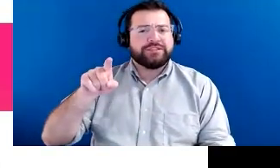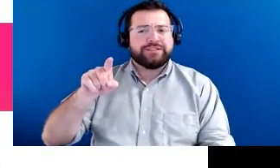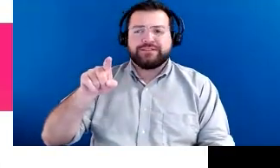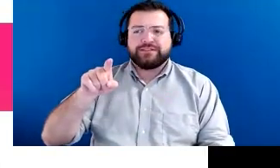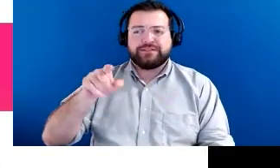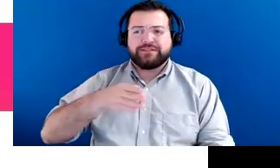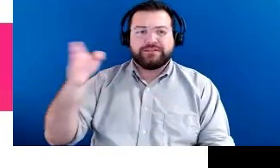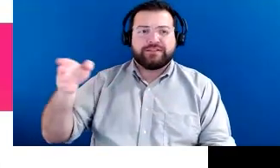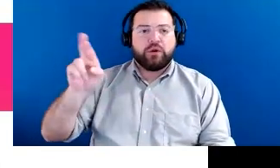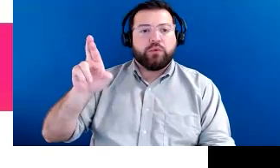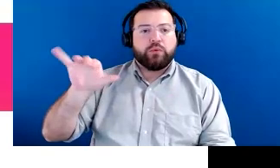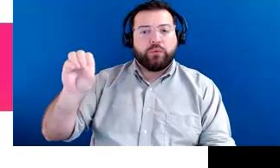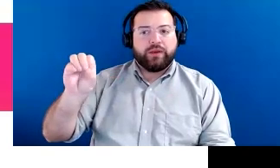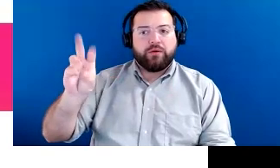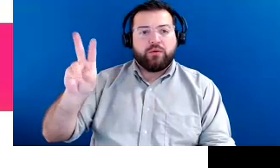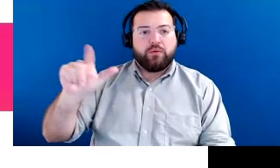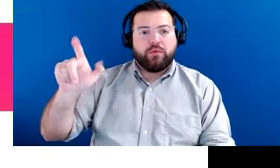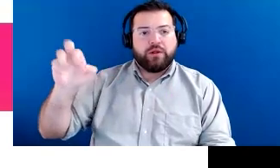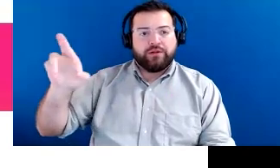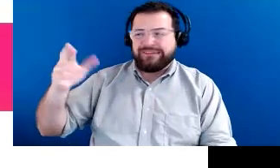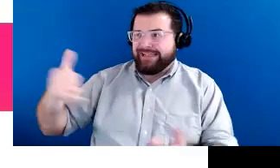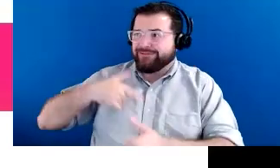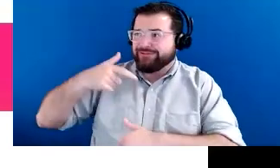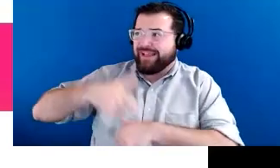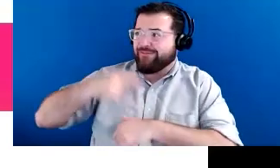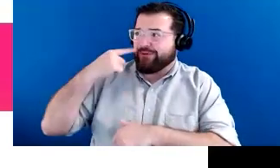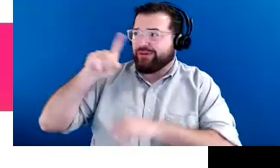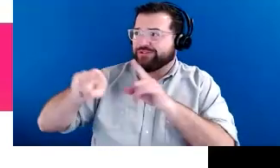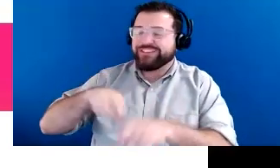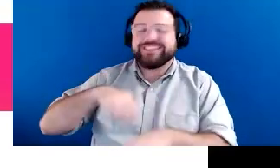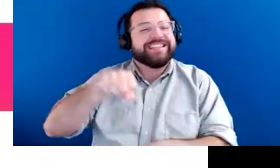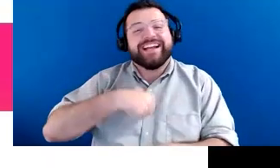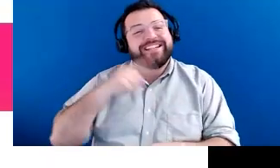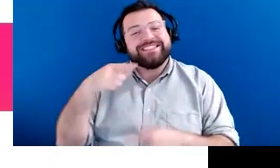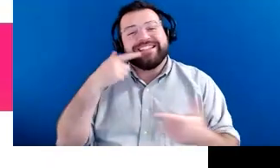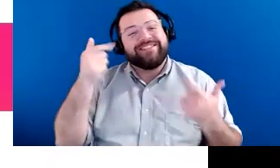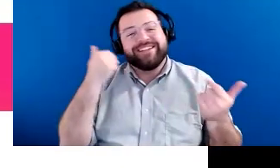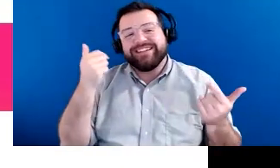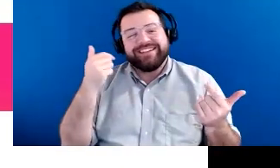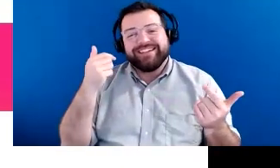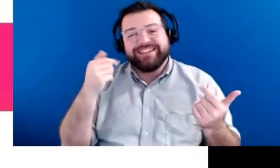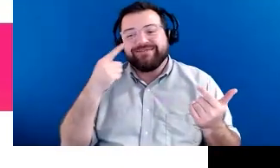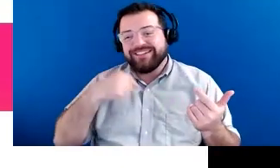Yes. Are we on the questions? I'm sorry. Yes we are. I'm just I'm just laughing at, what Sean put here.